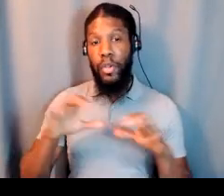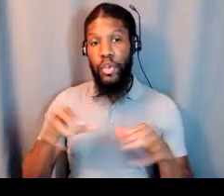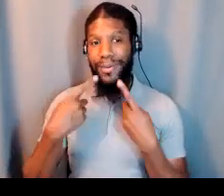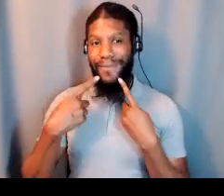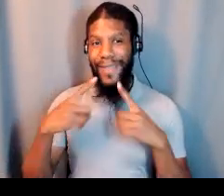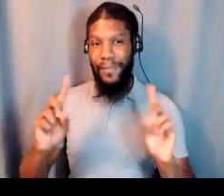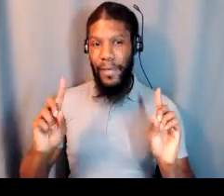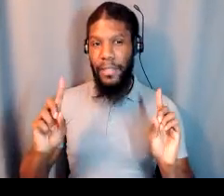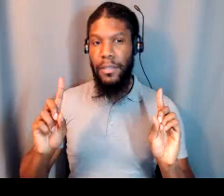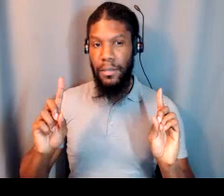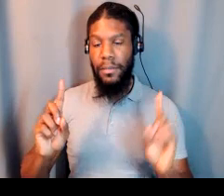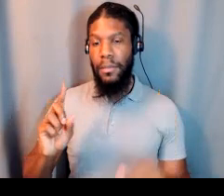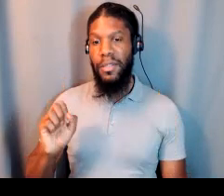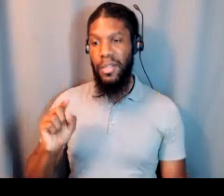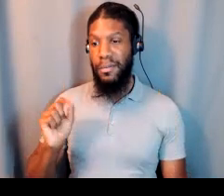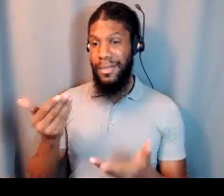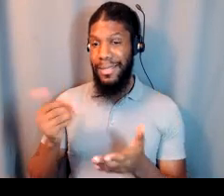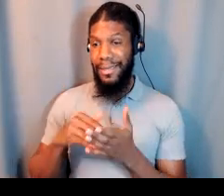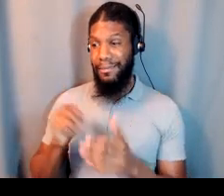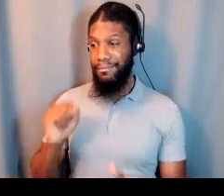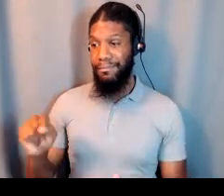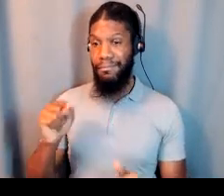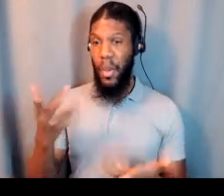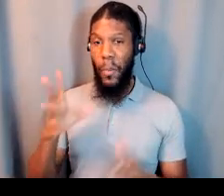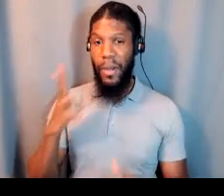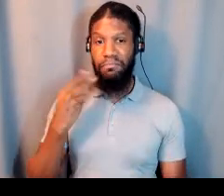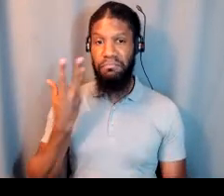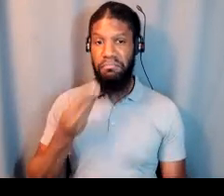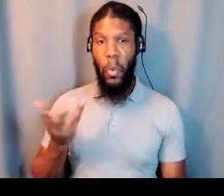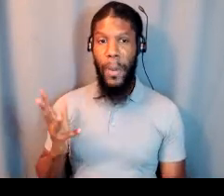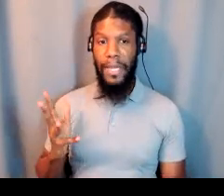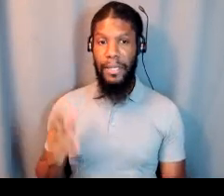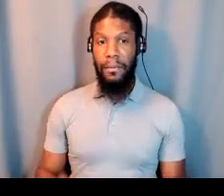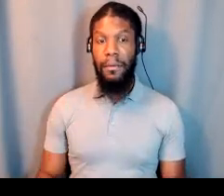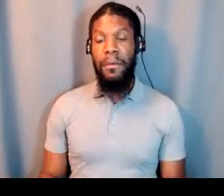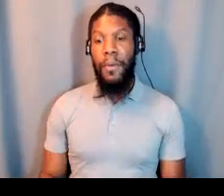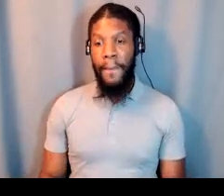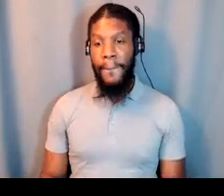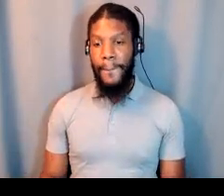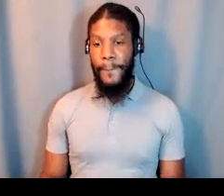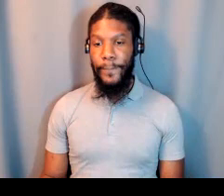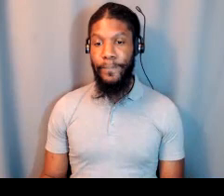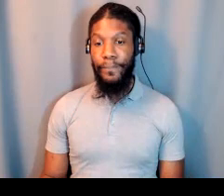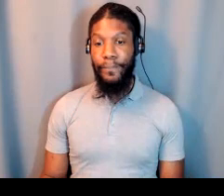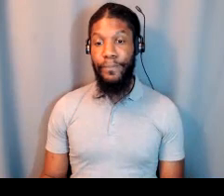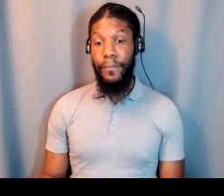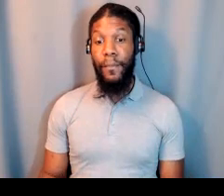And so they all have experience and training with that. When it comes to life after the pandemic, whatever that looks like,